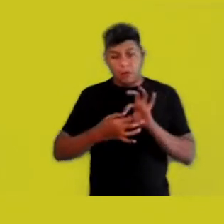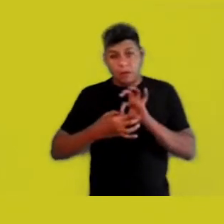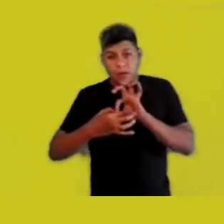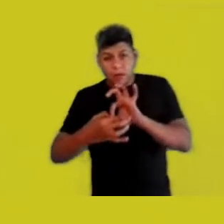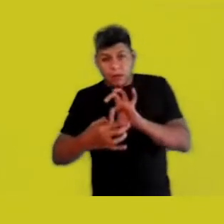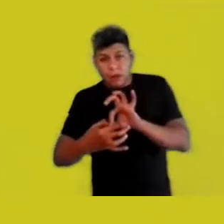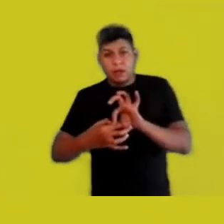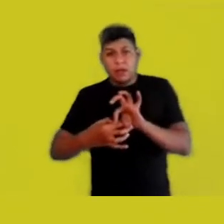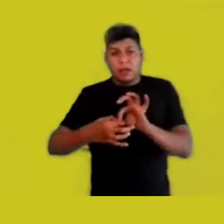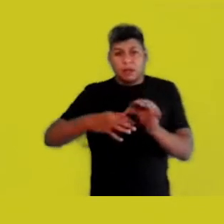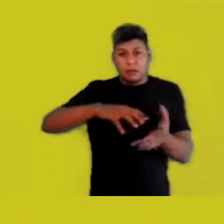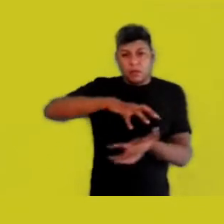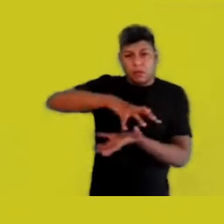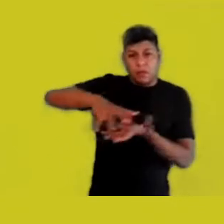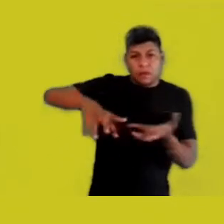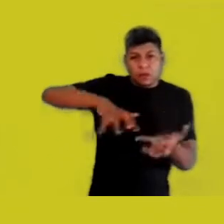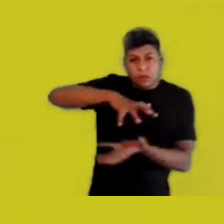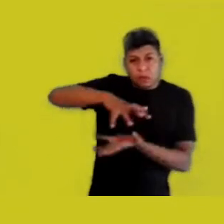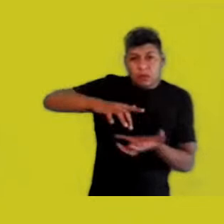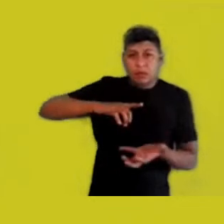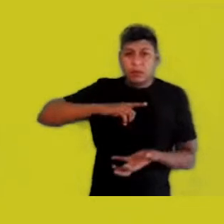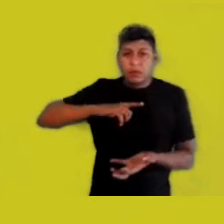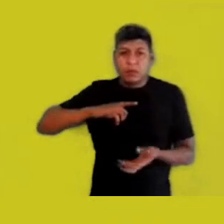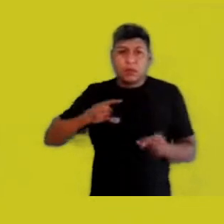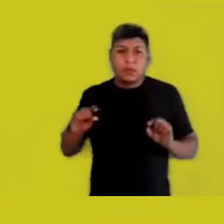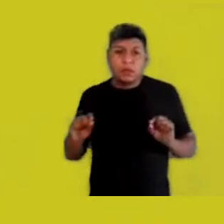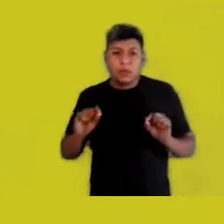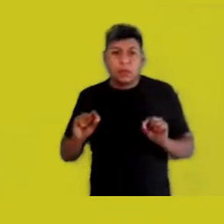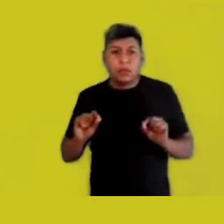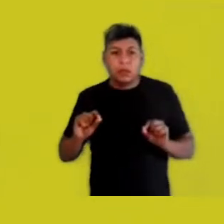which has deep affinities to poetry, to poetics